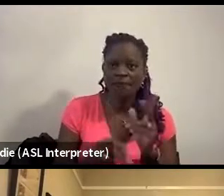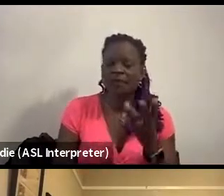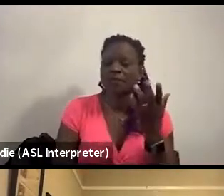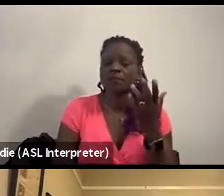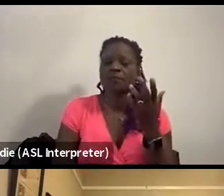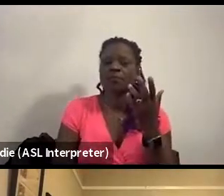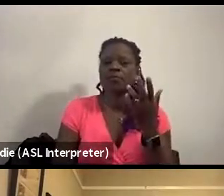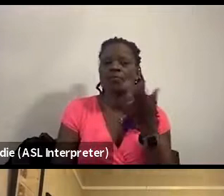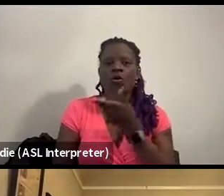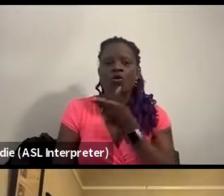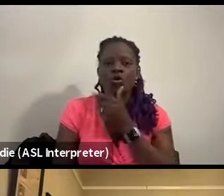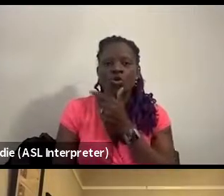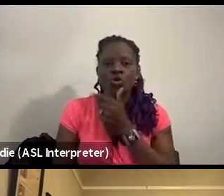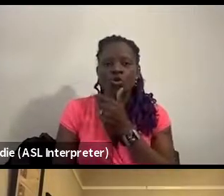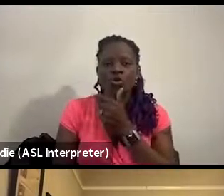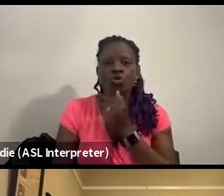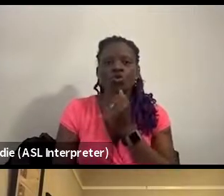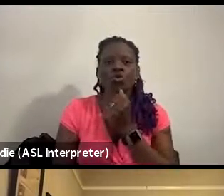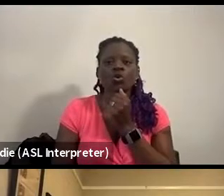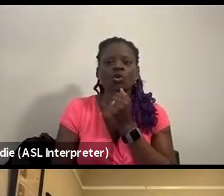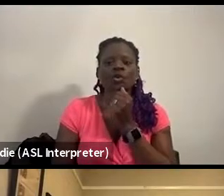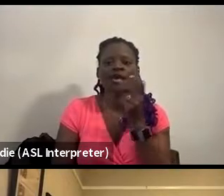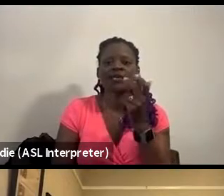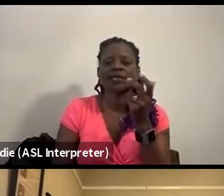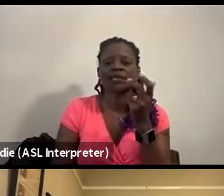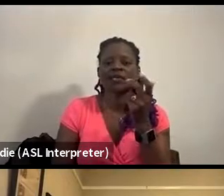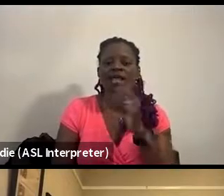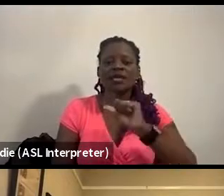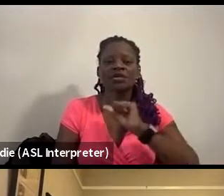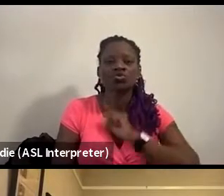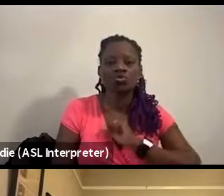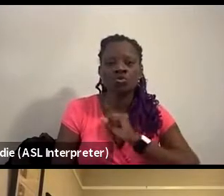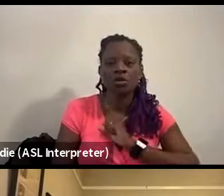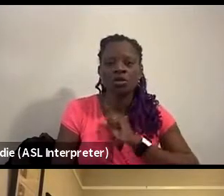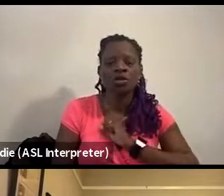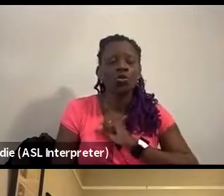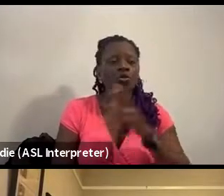of a infectious disease that we see outbreaks of among those